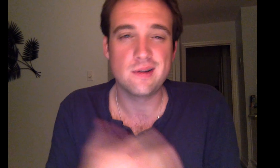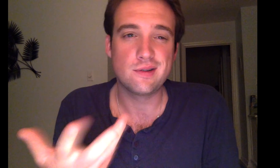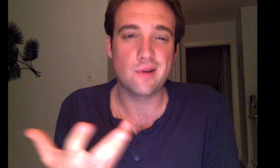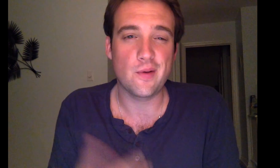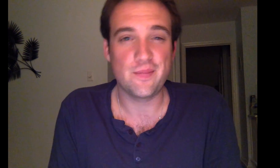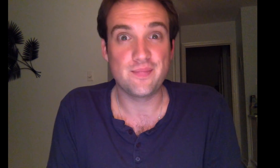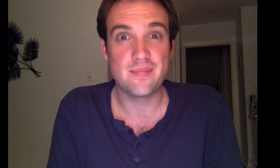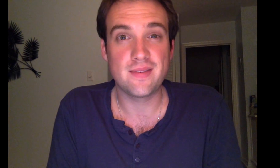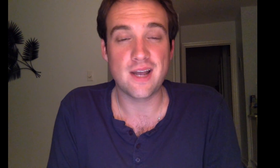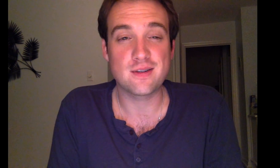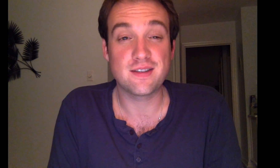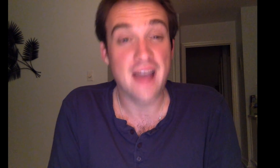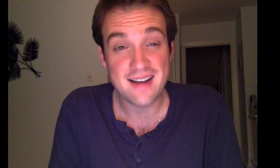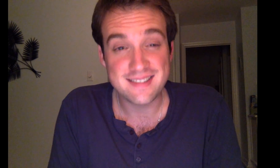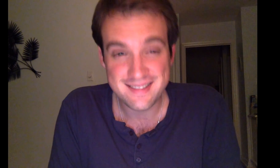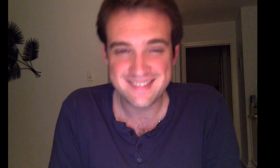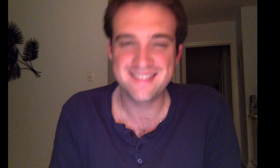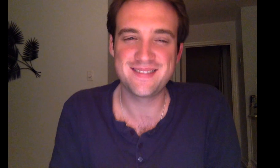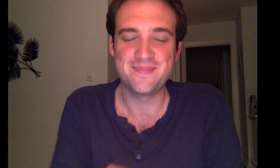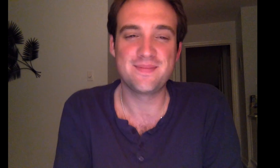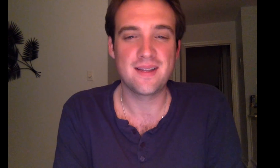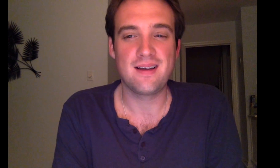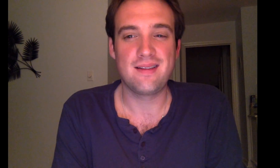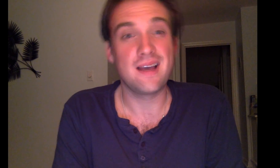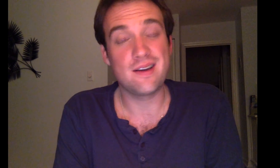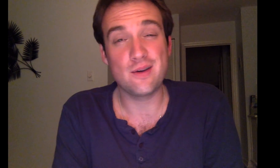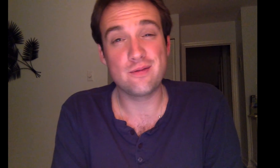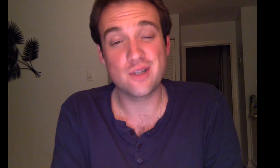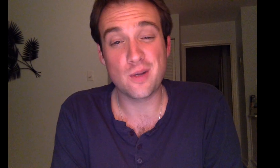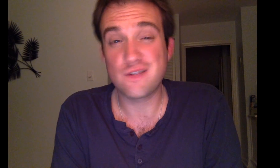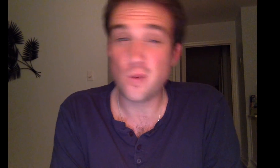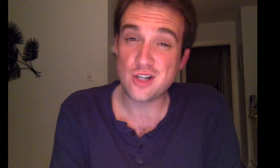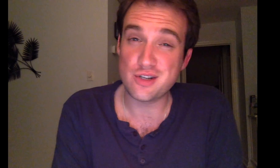So, there's that. Thank you so much for watching.